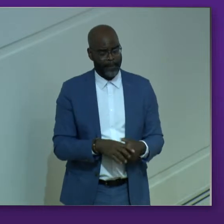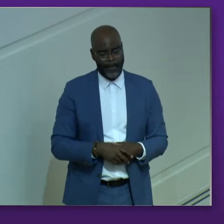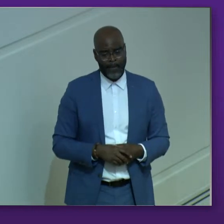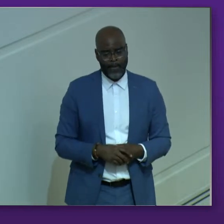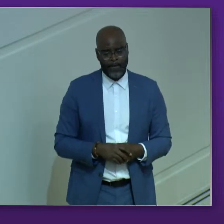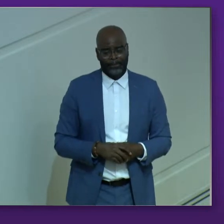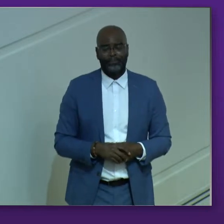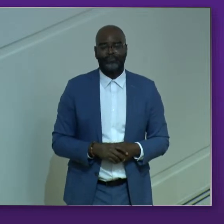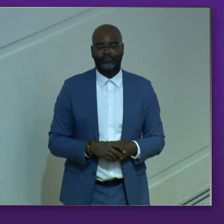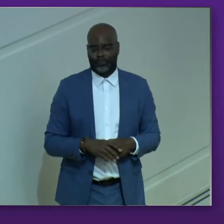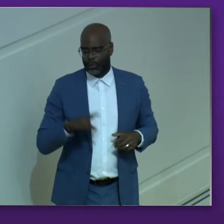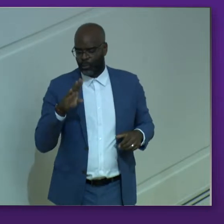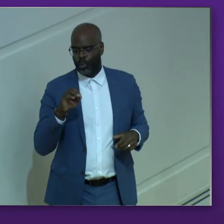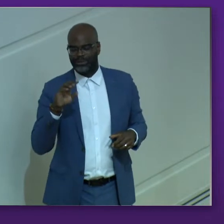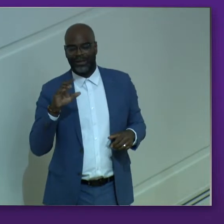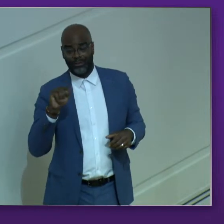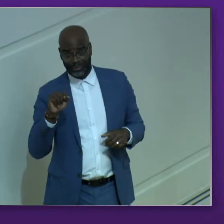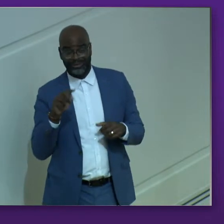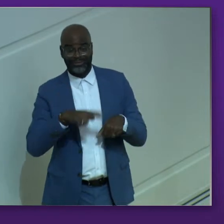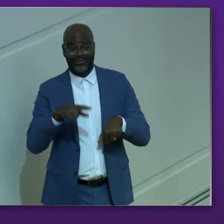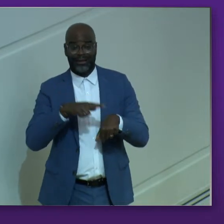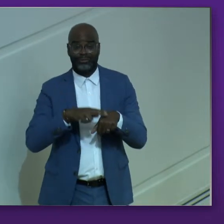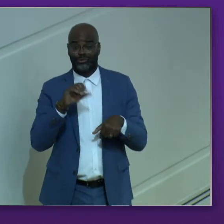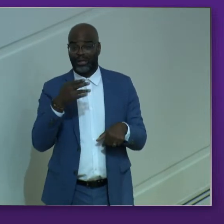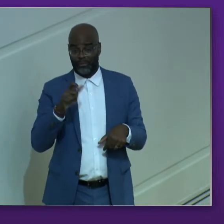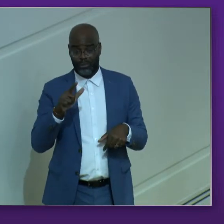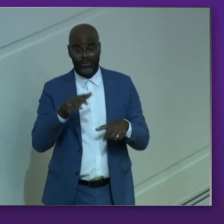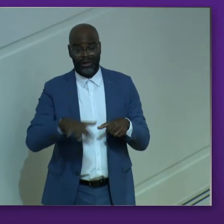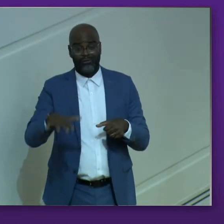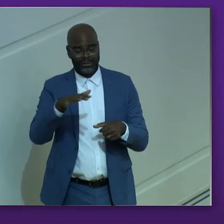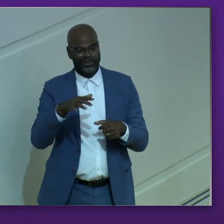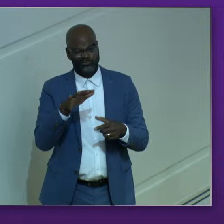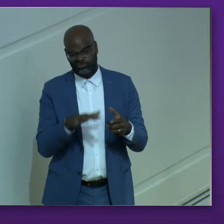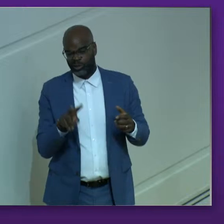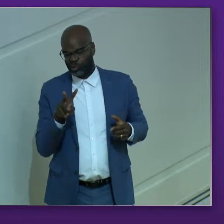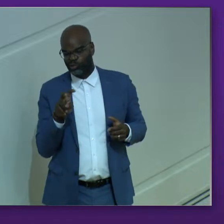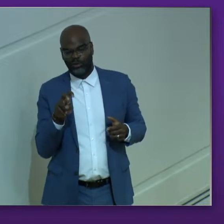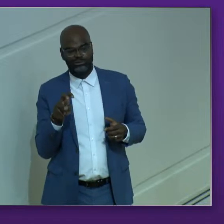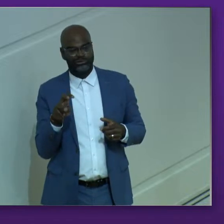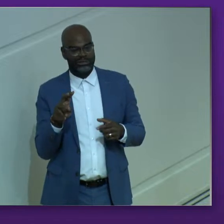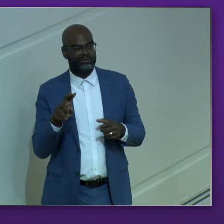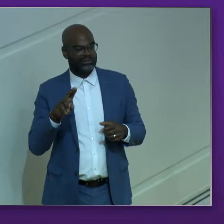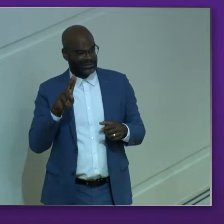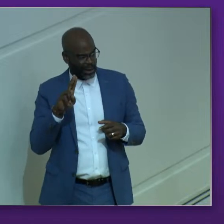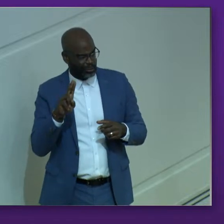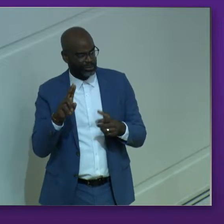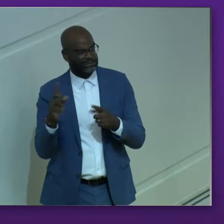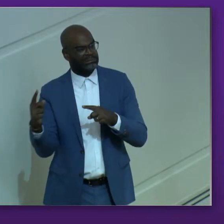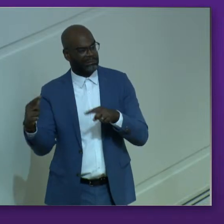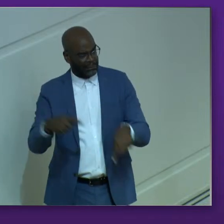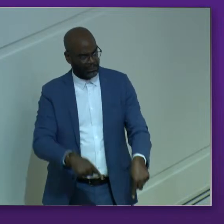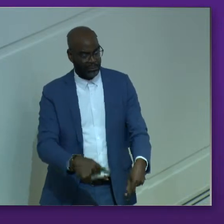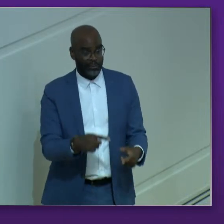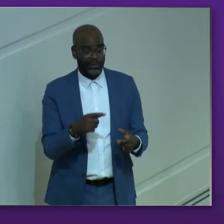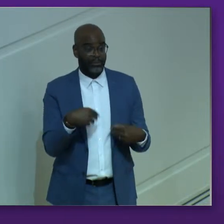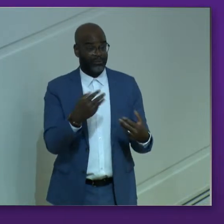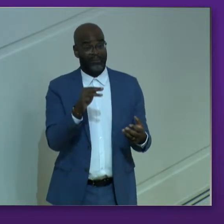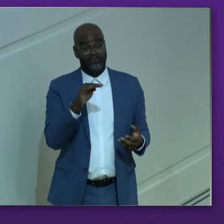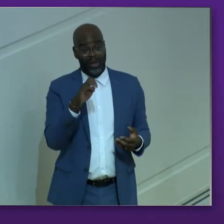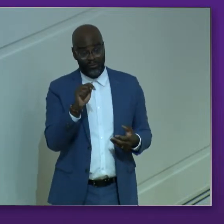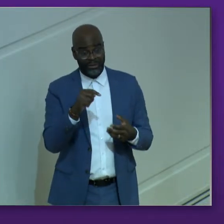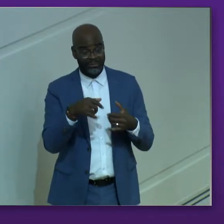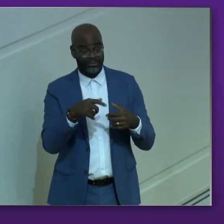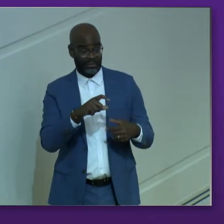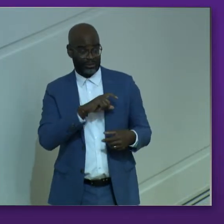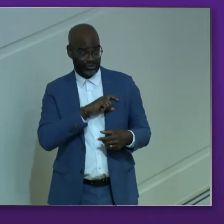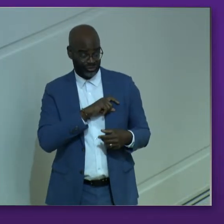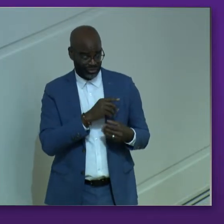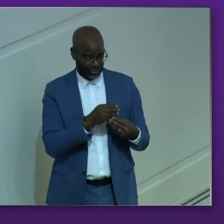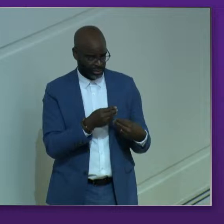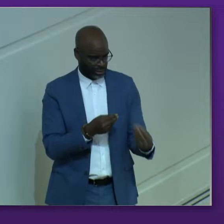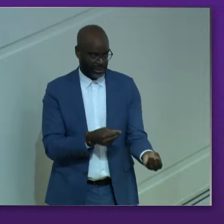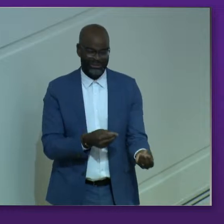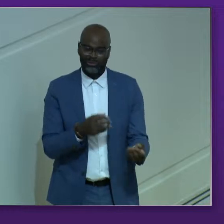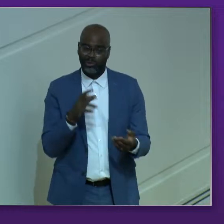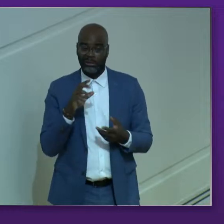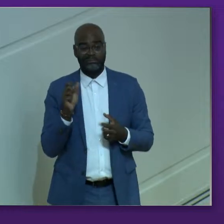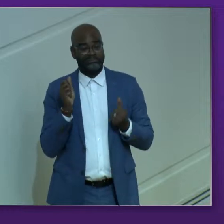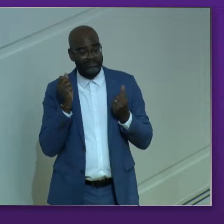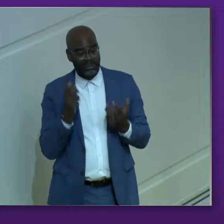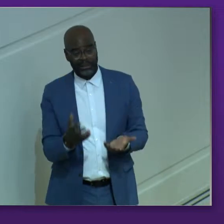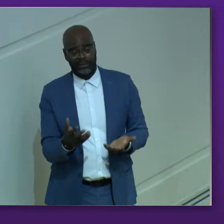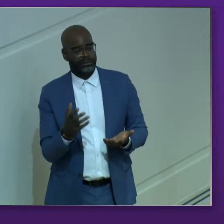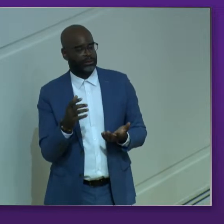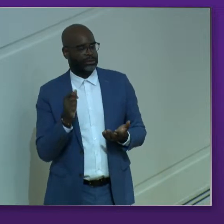THINK ABOUT THE POWERFUL AND AT